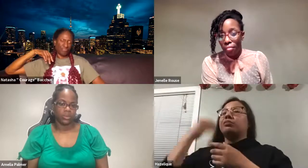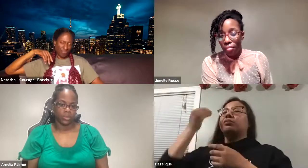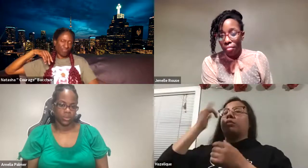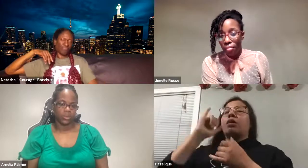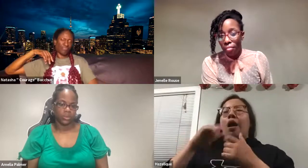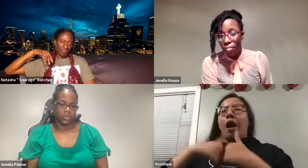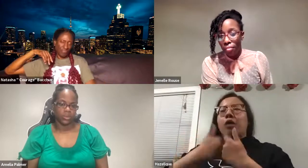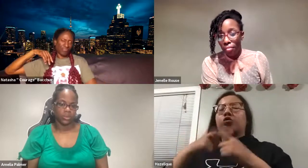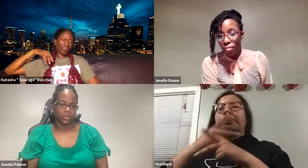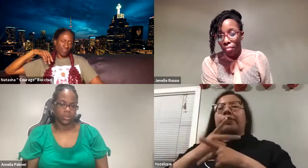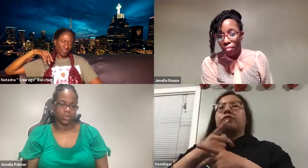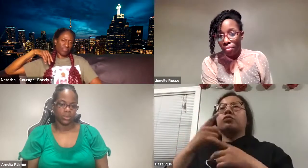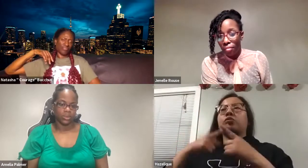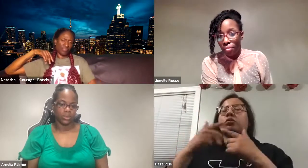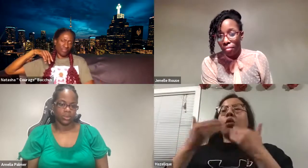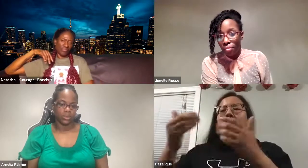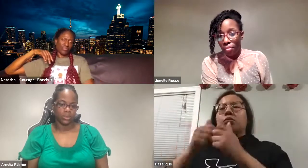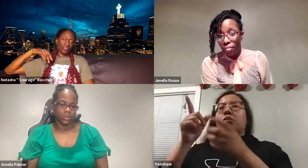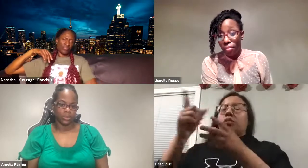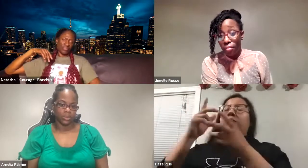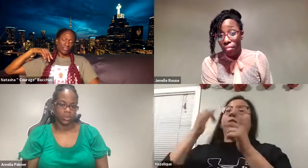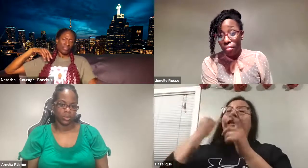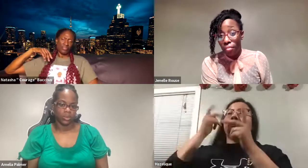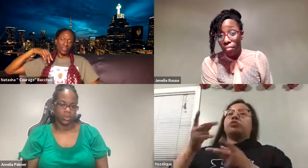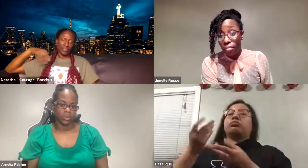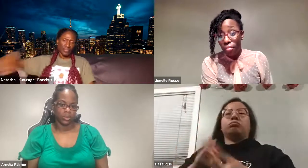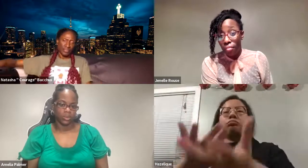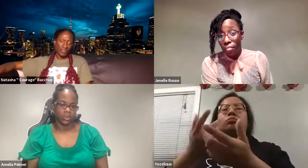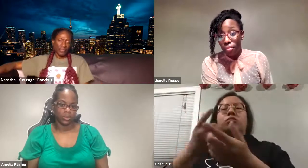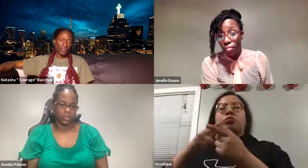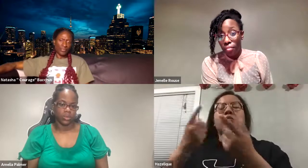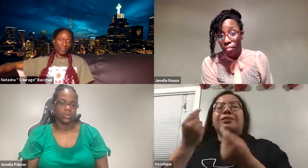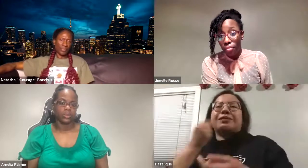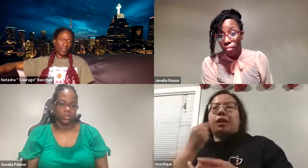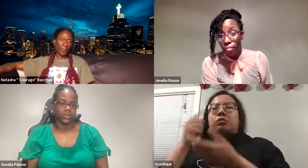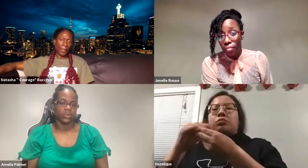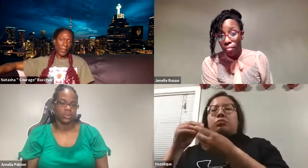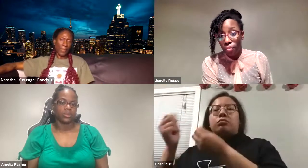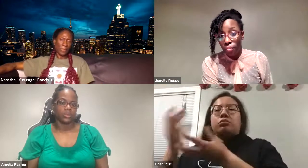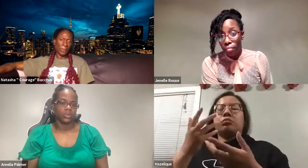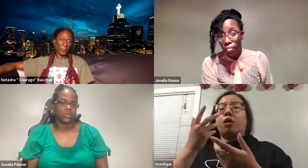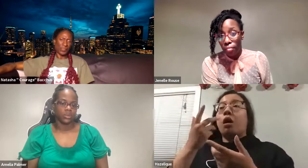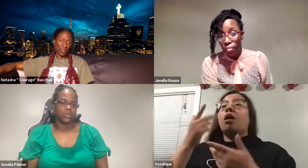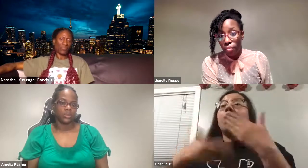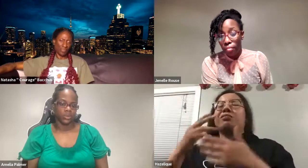so it's not necessarily translating it from that to my language or vice versa but it's how we express ourselves